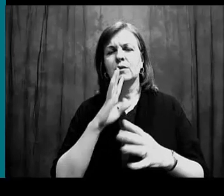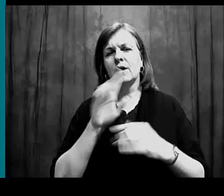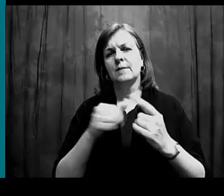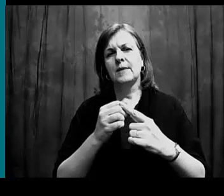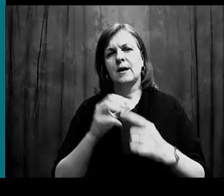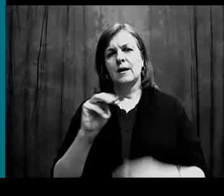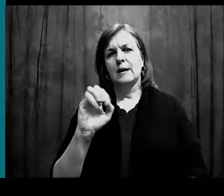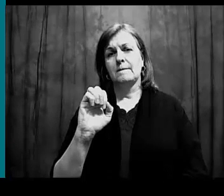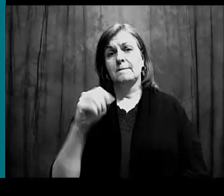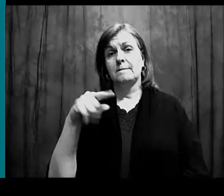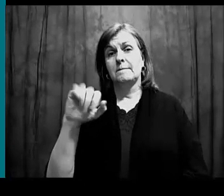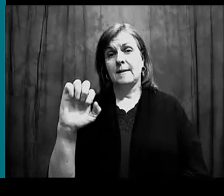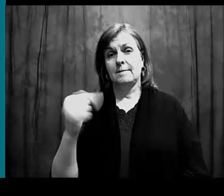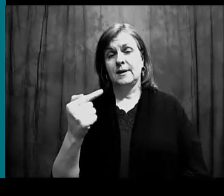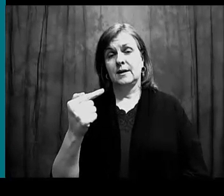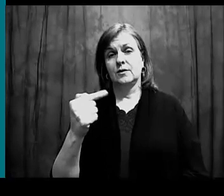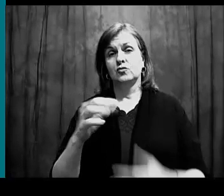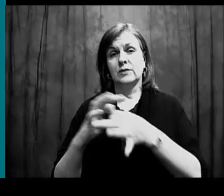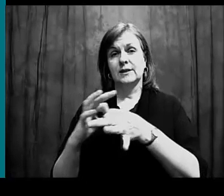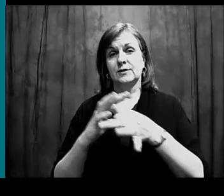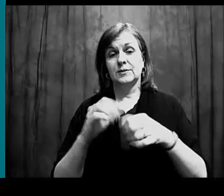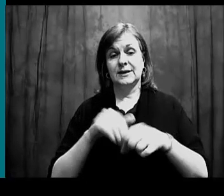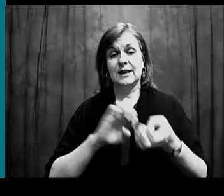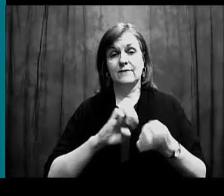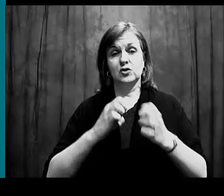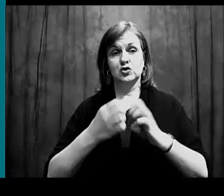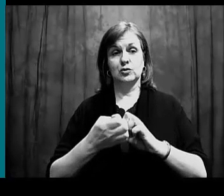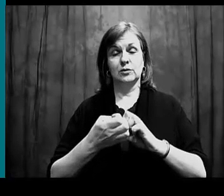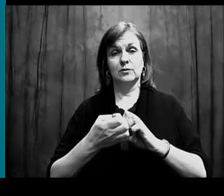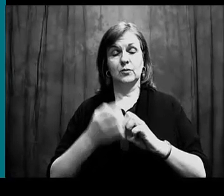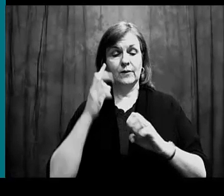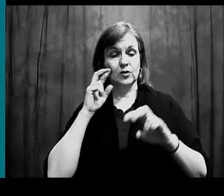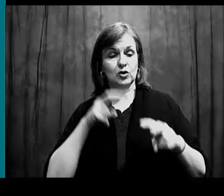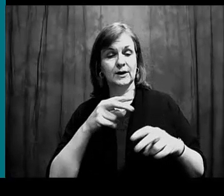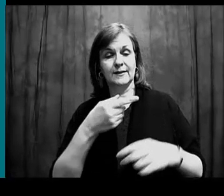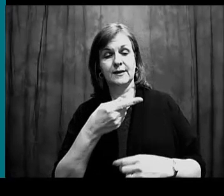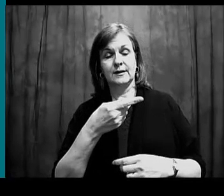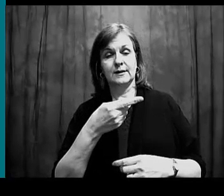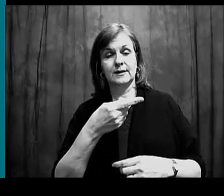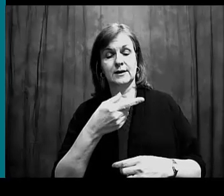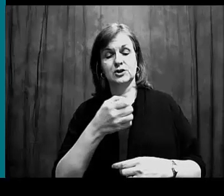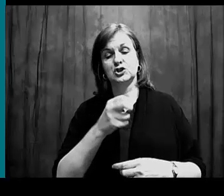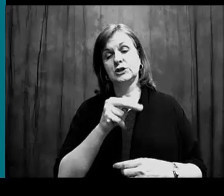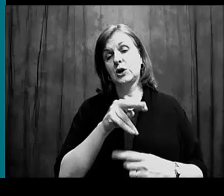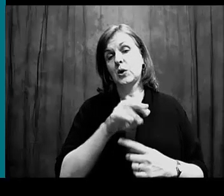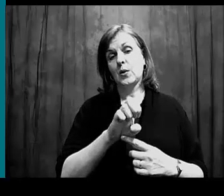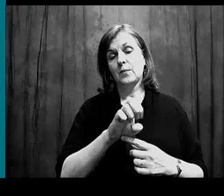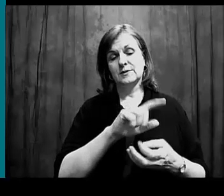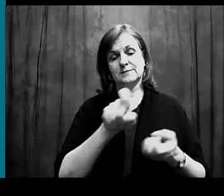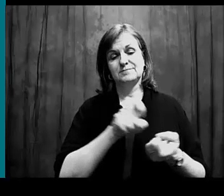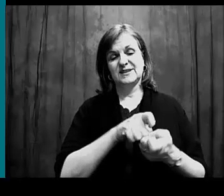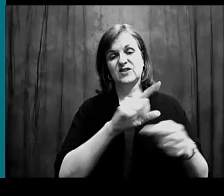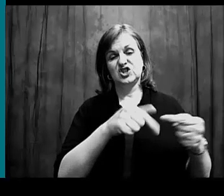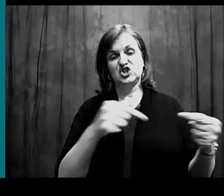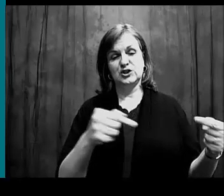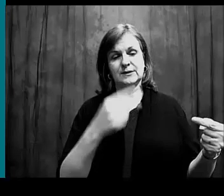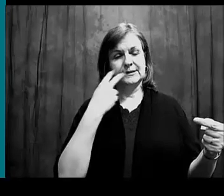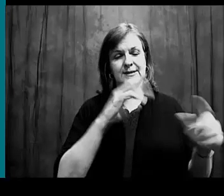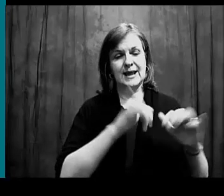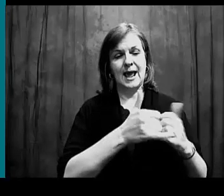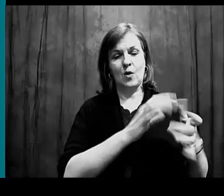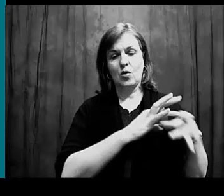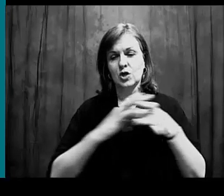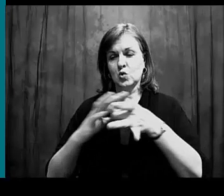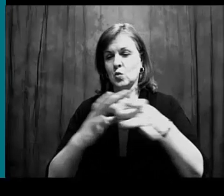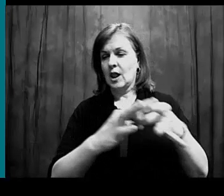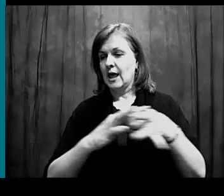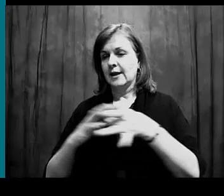relationships in evolution we actually look at mapping the genome or particular genes of the organisms and looking at that